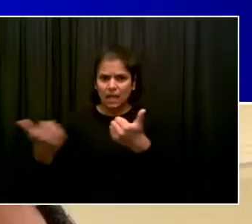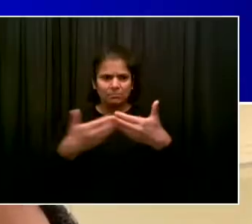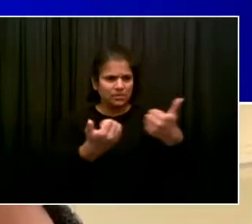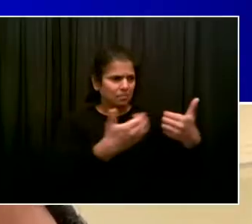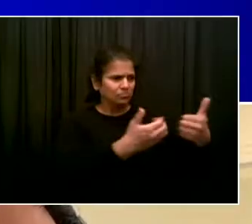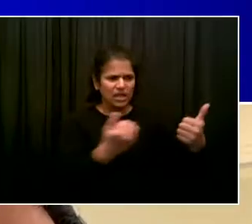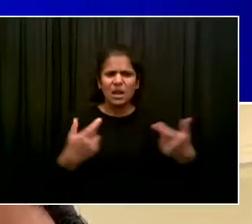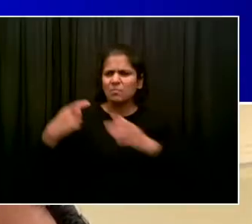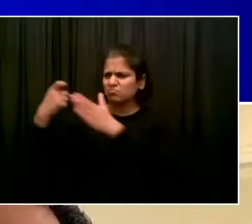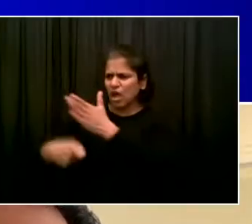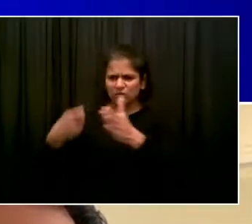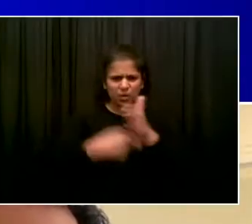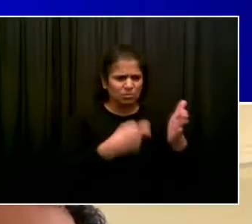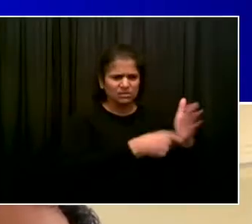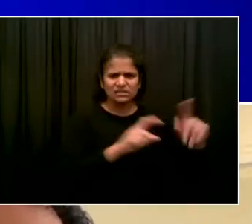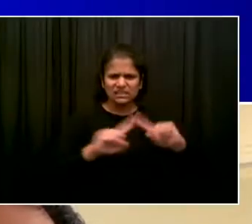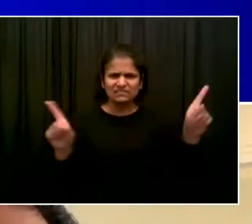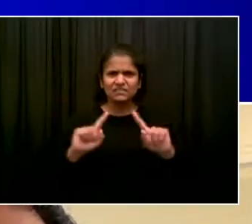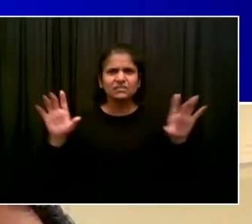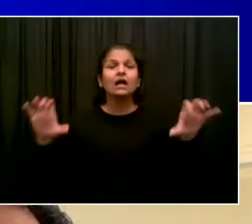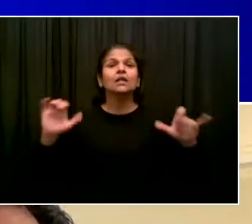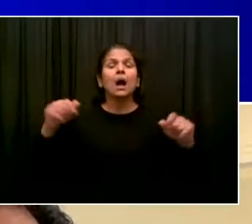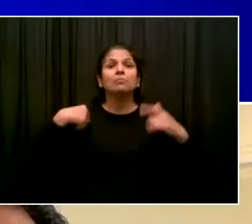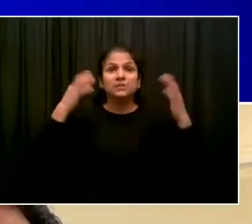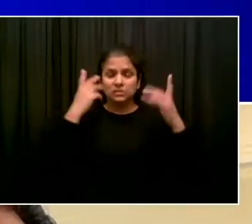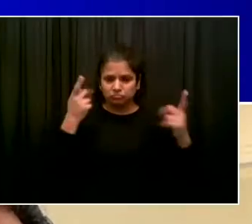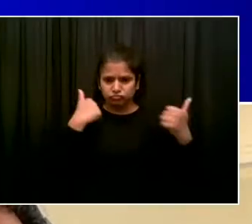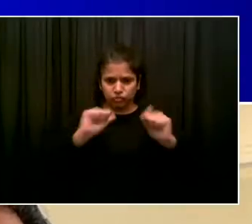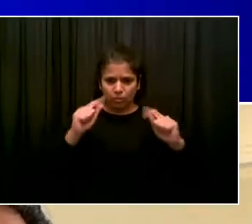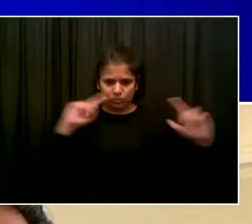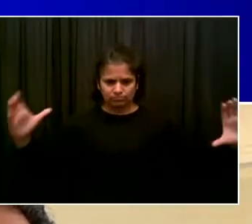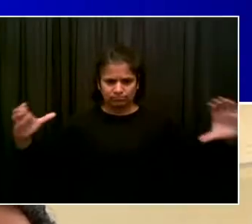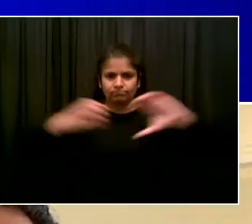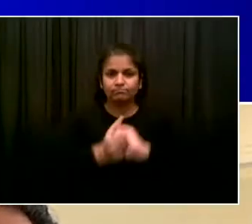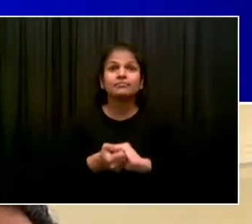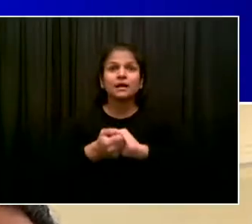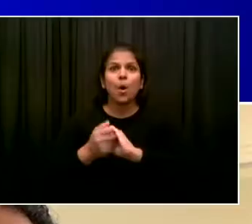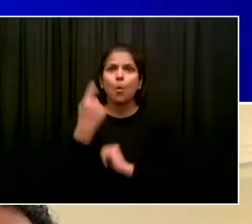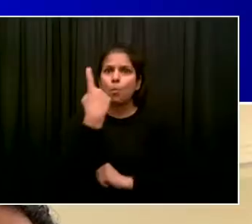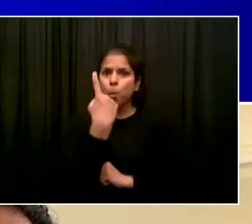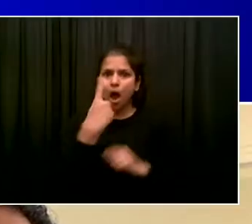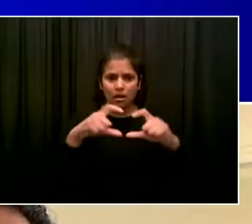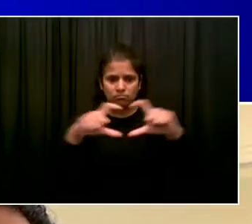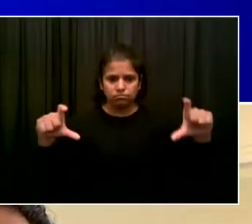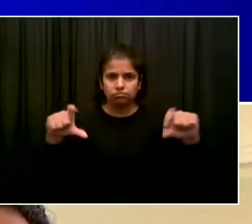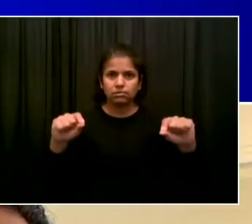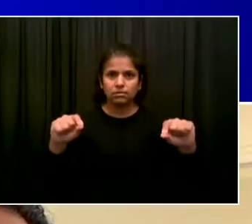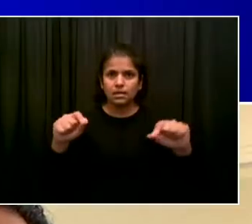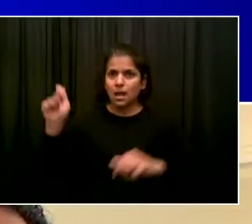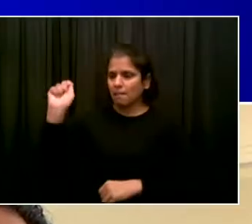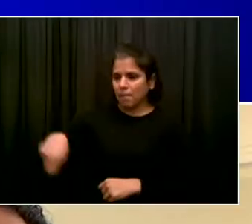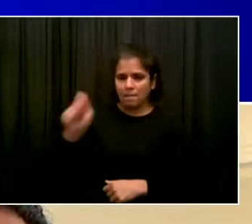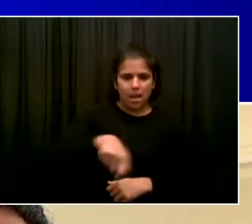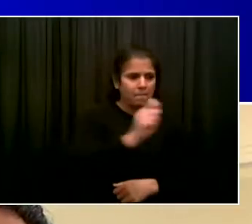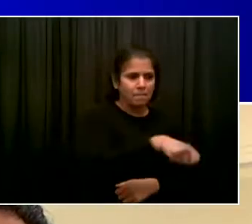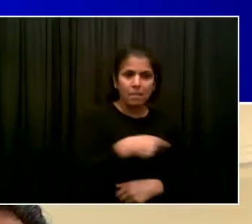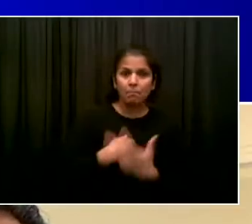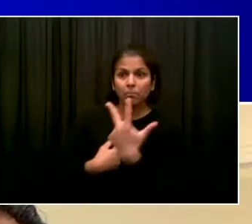FAIR THIS IS REALLY AMAZING. WE'RE GOING TO CONTIN TUEO RUN,